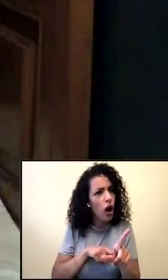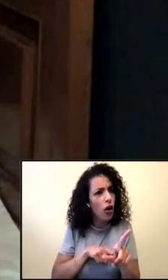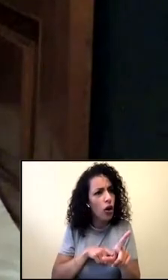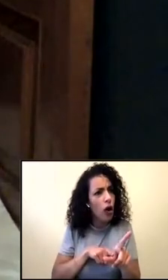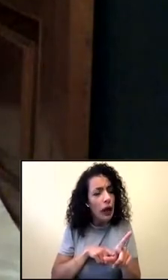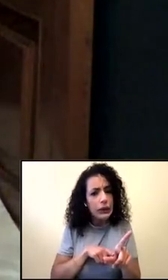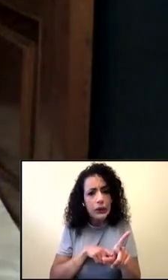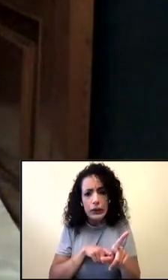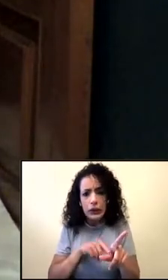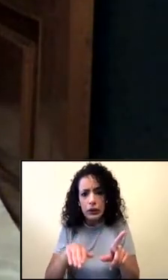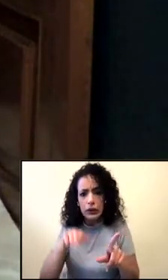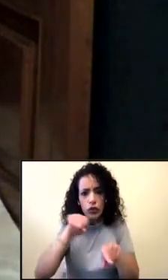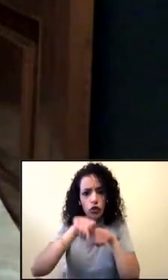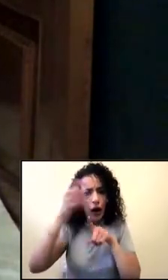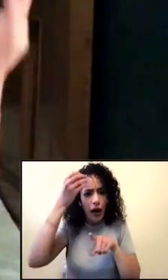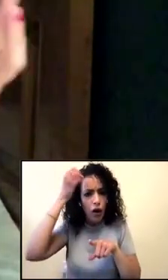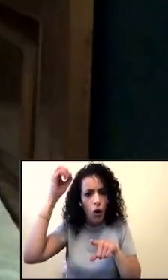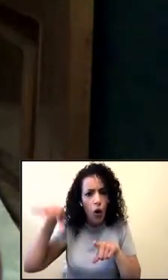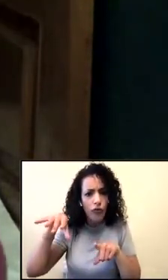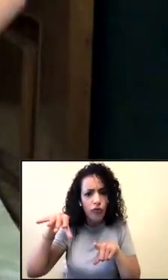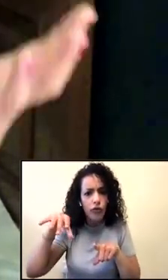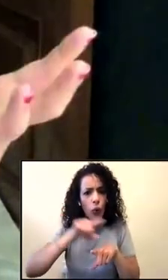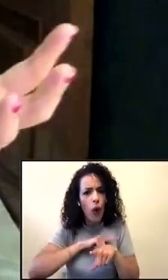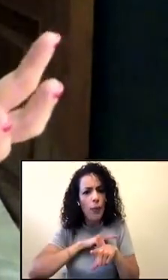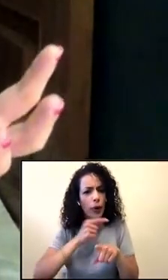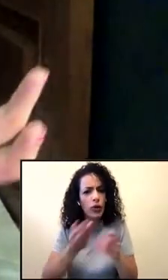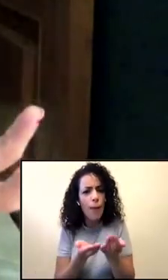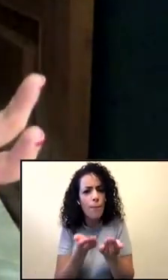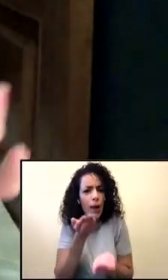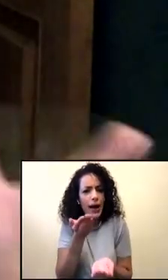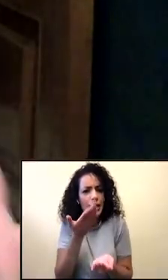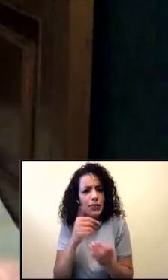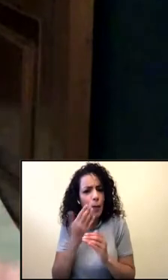that you did not know you grew up with, so it's also a question of broadening your own analysis